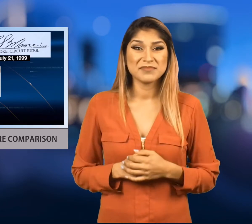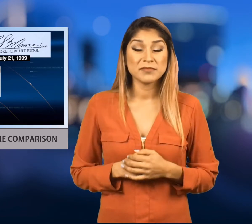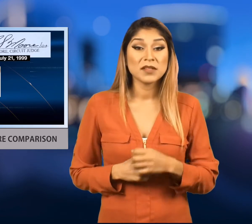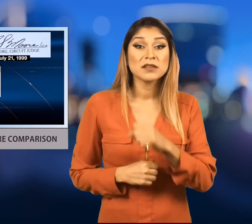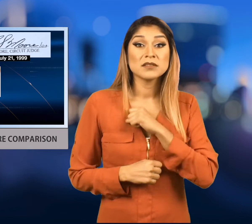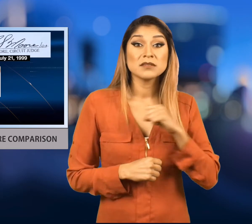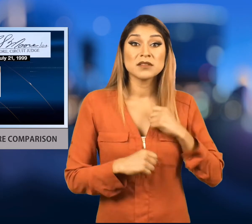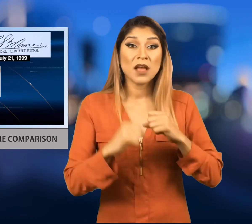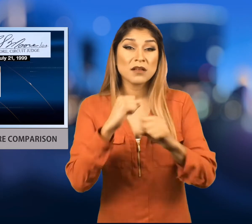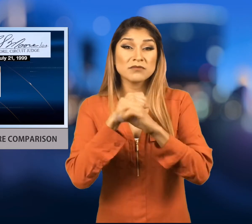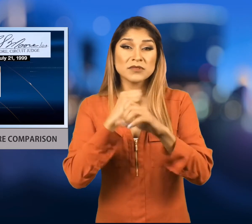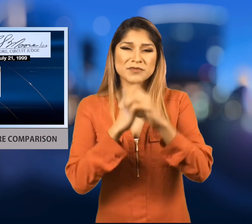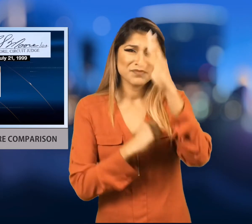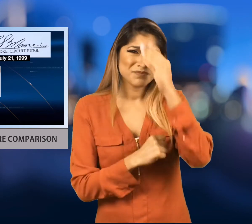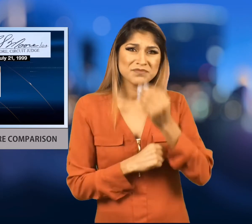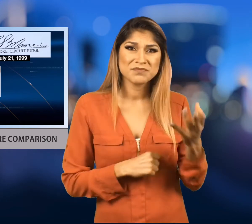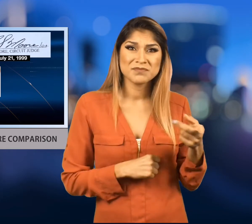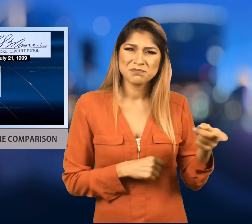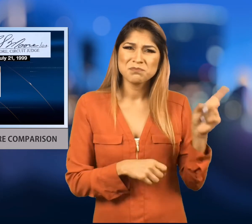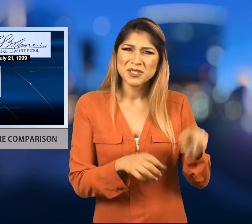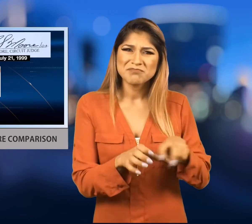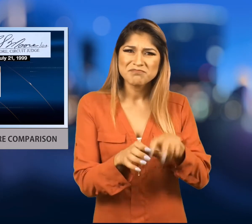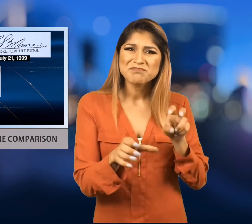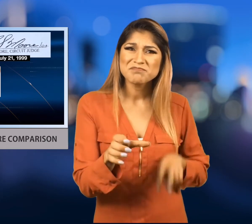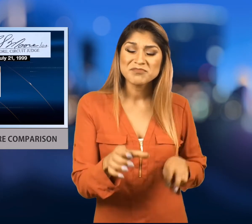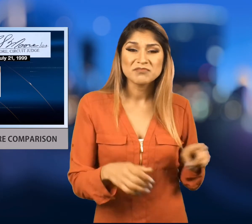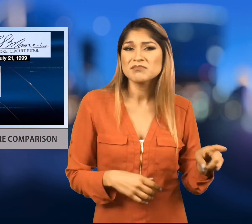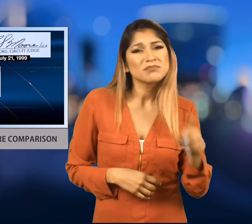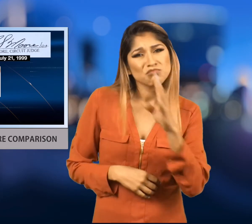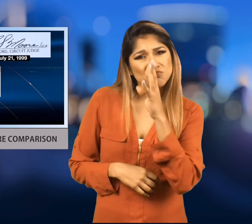And he is ignoring calls to step down from his Senate campaign.